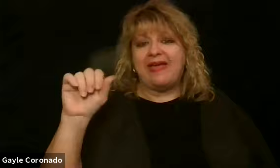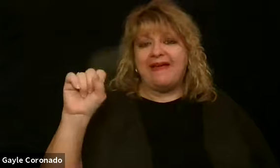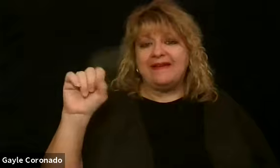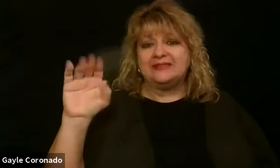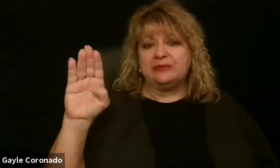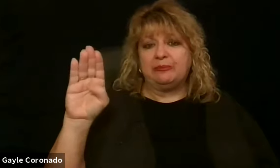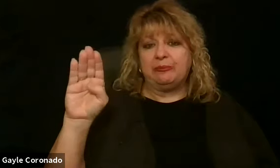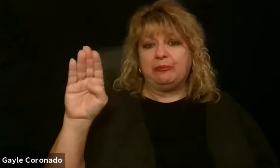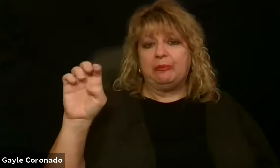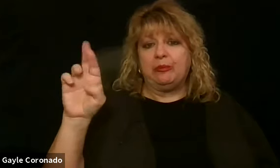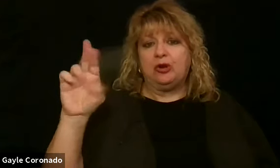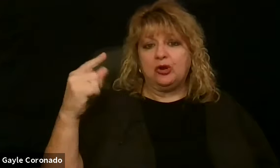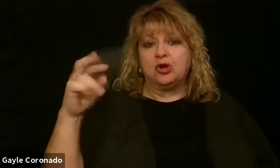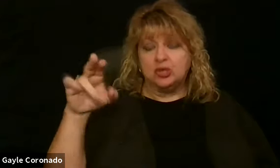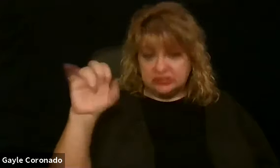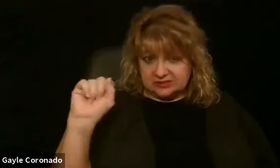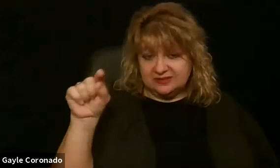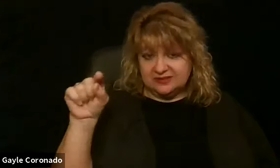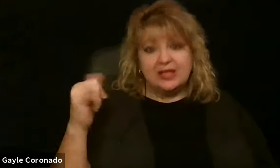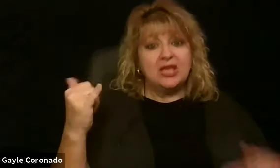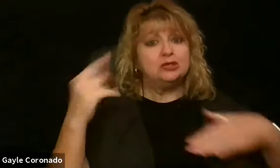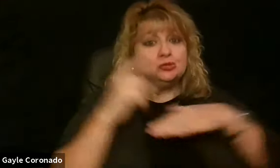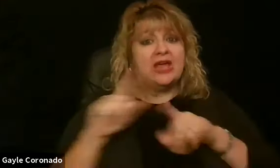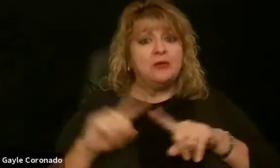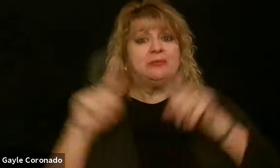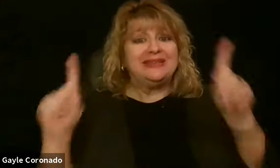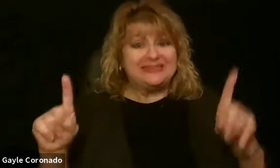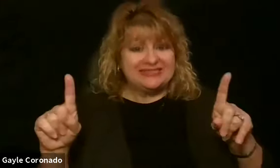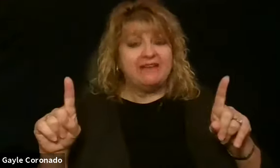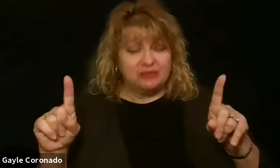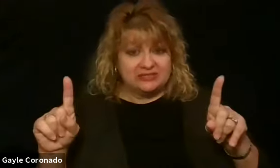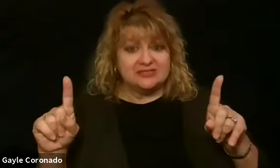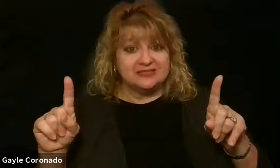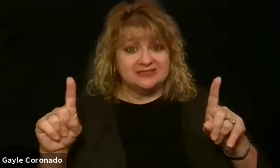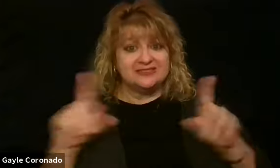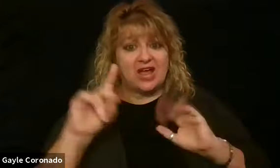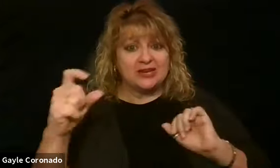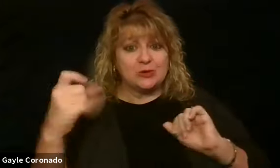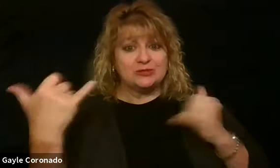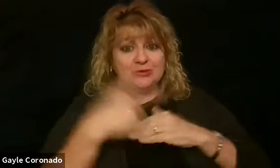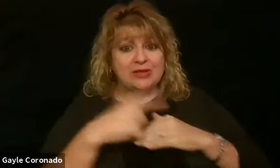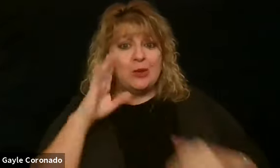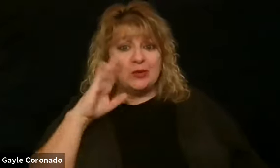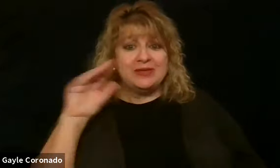but I. But today, I'd be diagnosed with ASD.